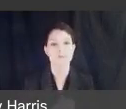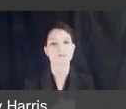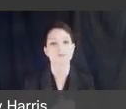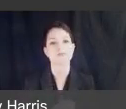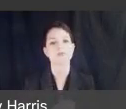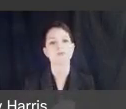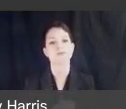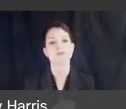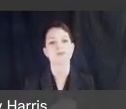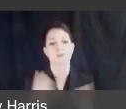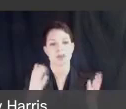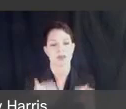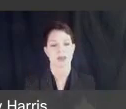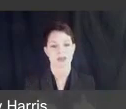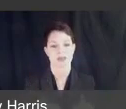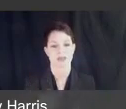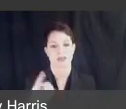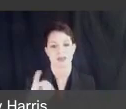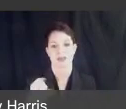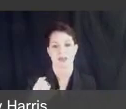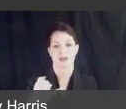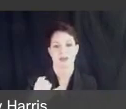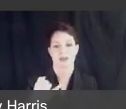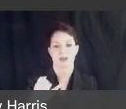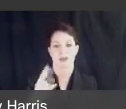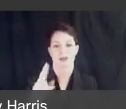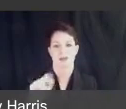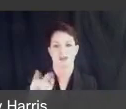[Staff] Next we'll go to Justine McDaniel from the Philadelphia Inquirer.